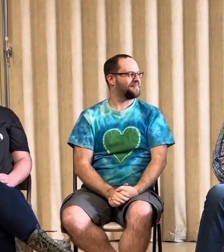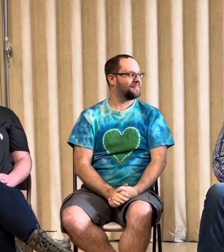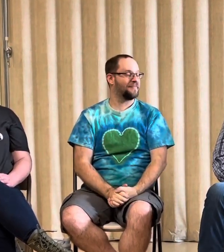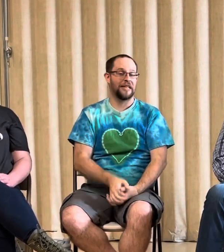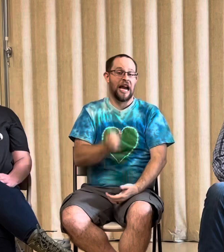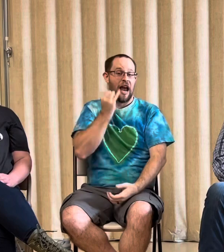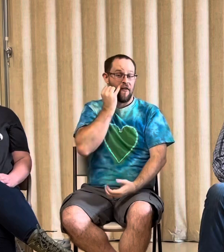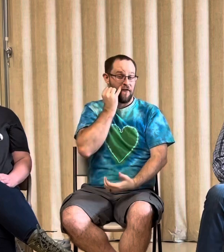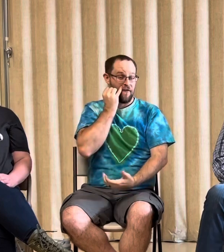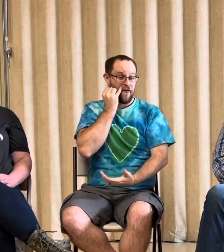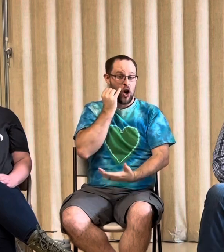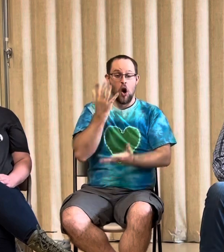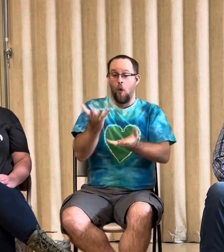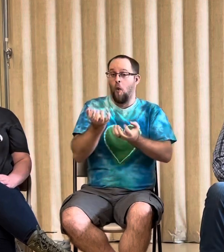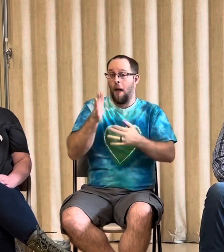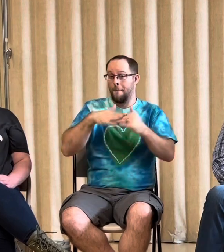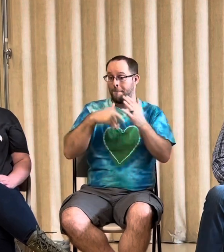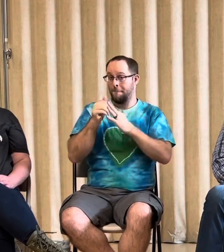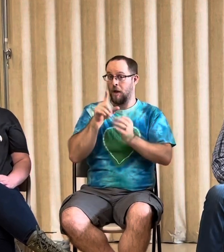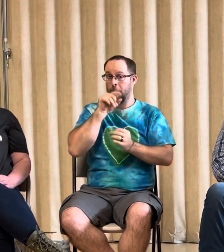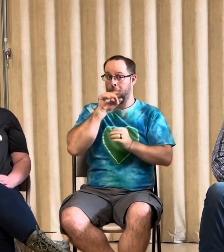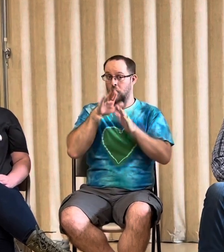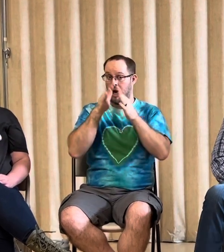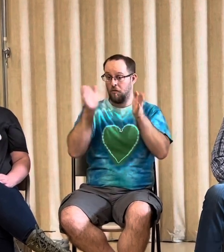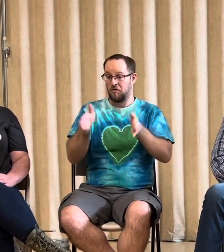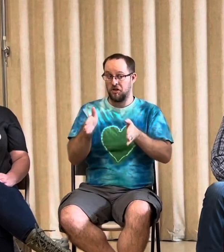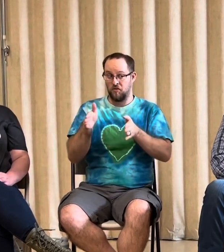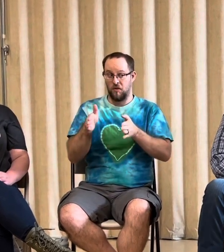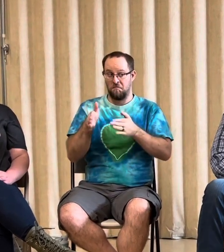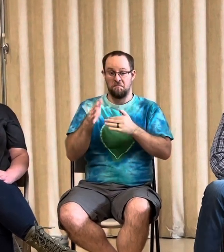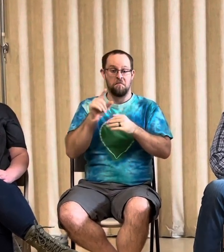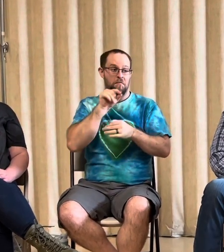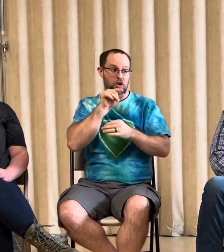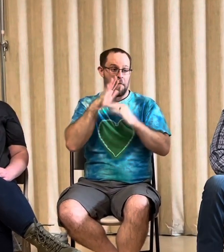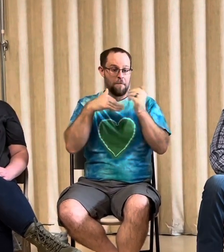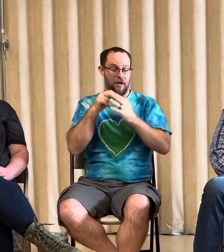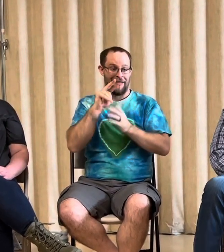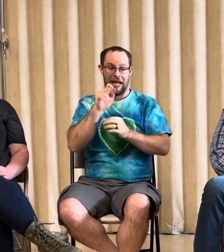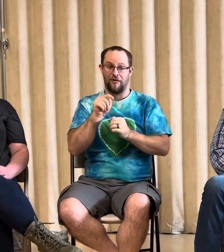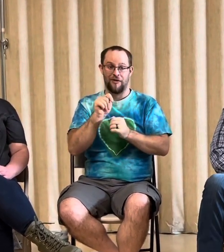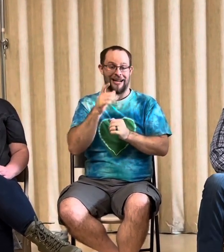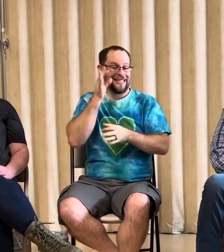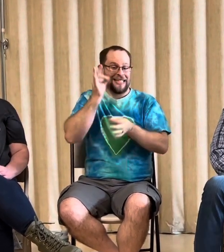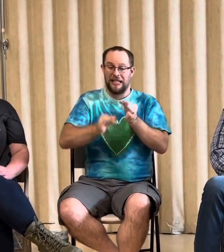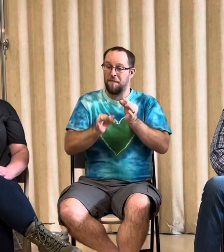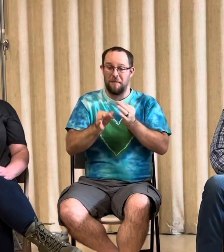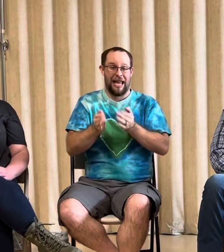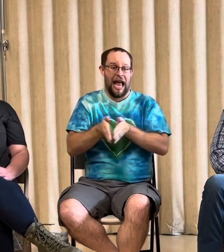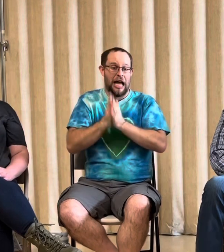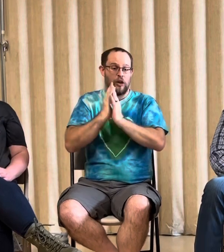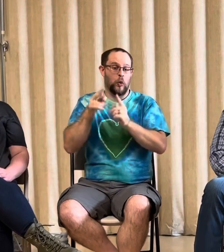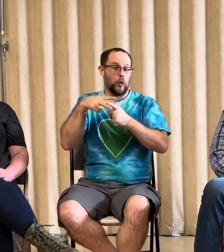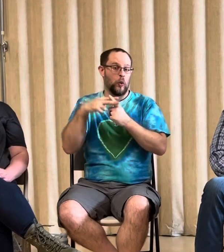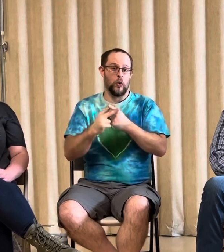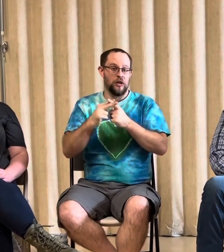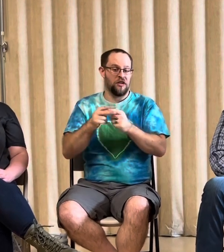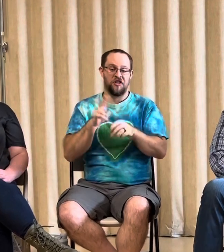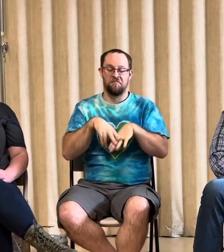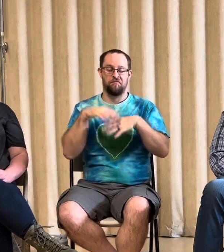If you want to build a birdhouse where some birds can build their nest, You can't simply ask the tools to build, kick your feet up, and just rest.